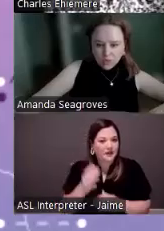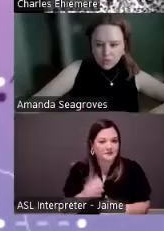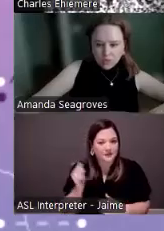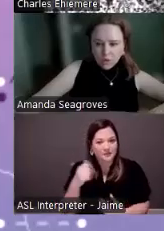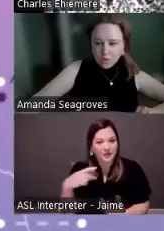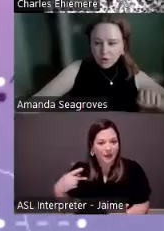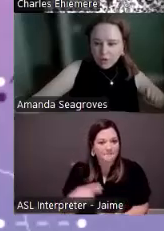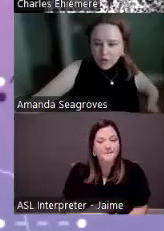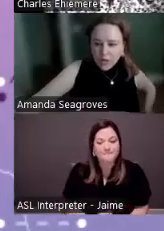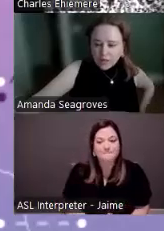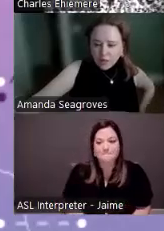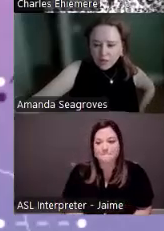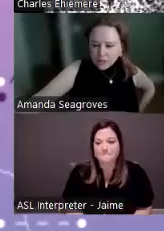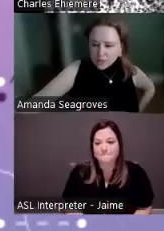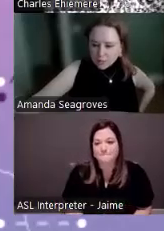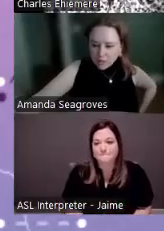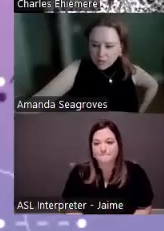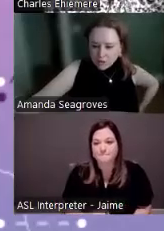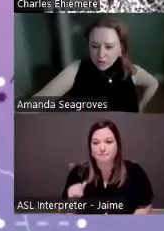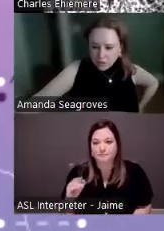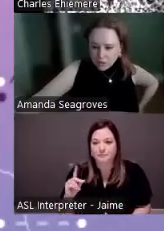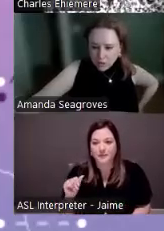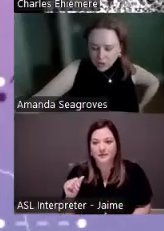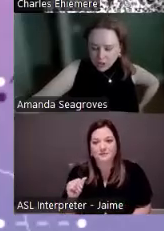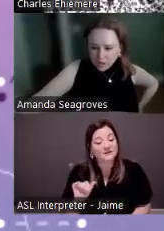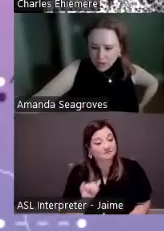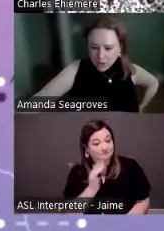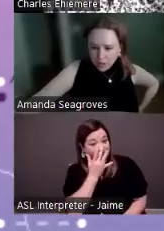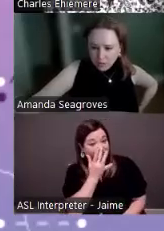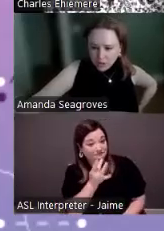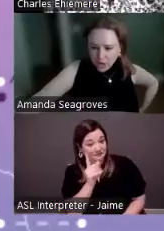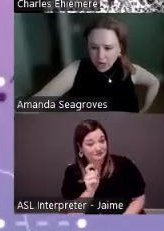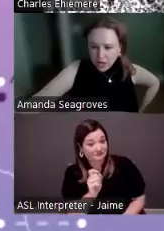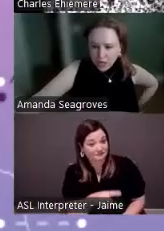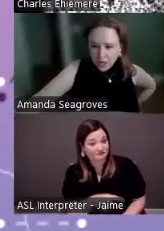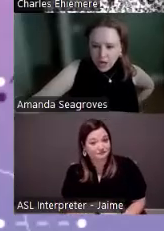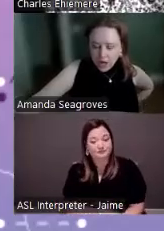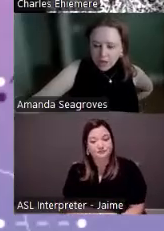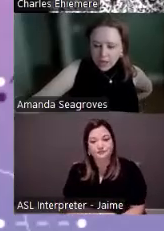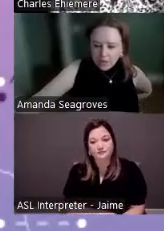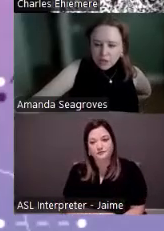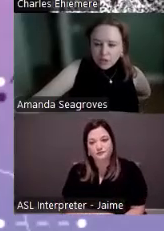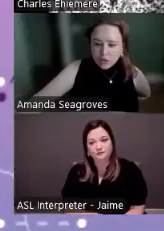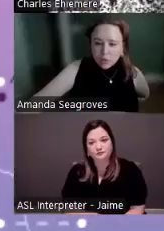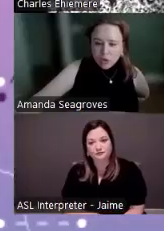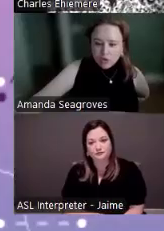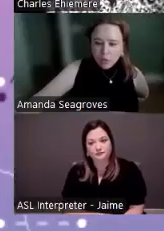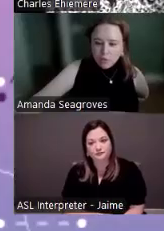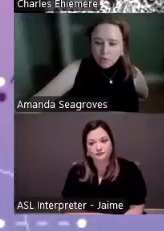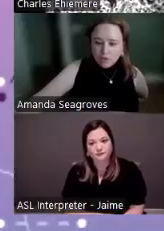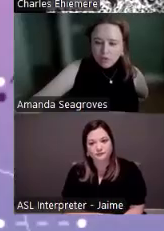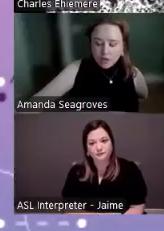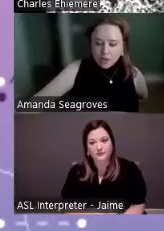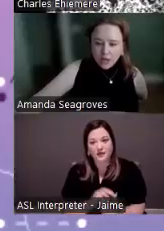Oh, perfect. And this is an interesting question that just came in the chat. Can the solution work for women with various types